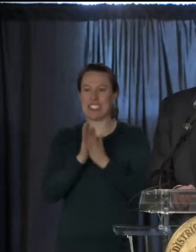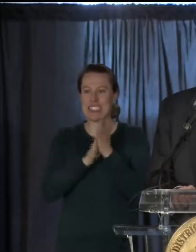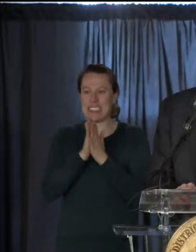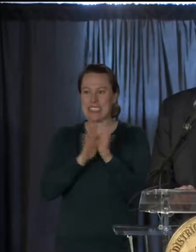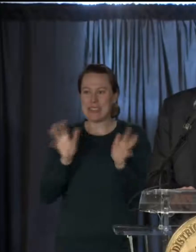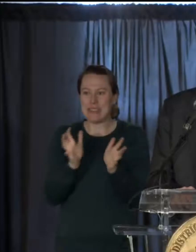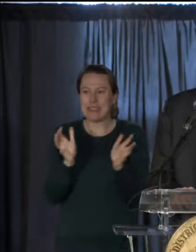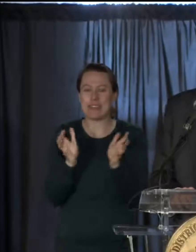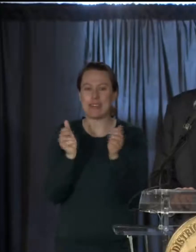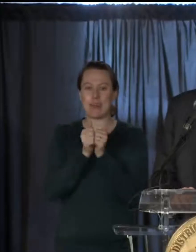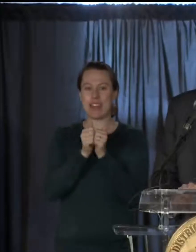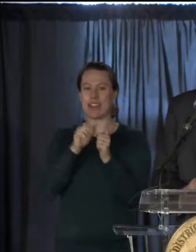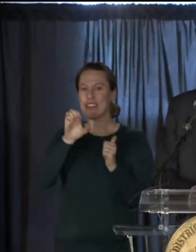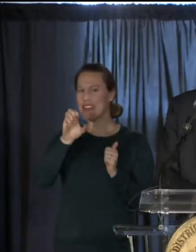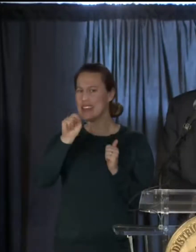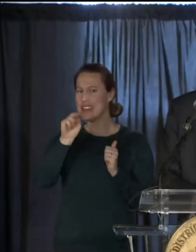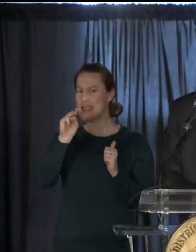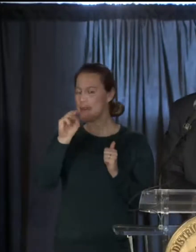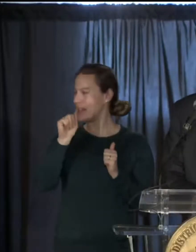DAY A HOLIDAY.